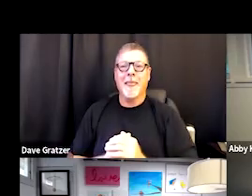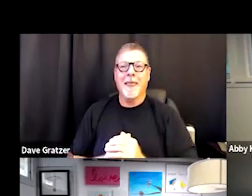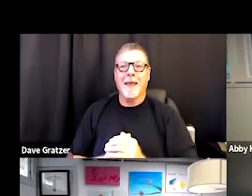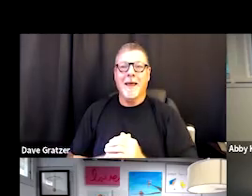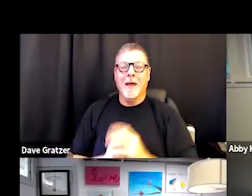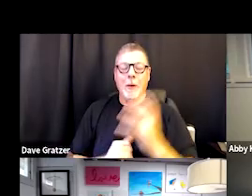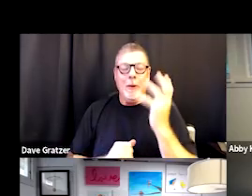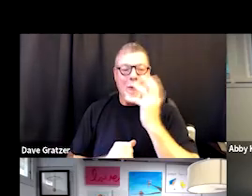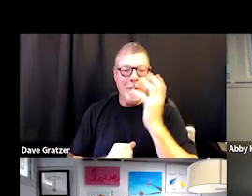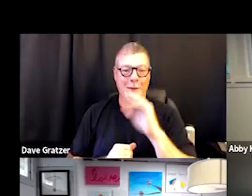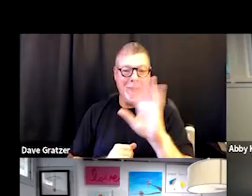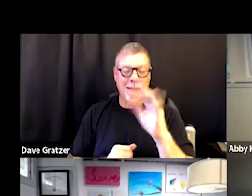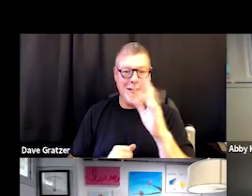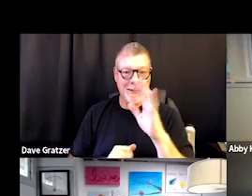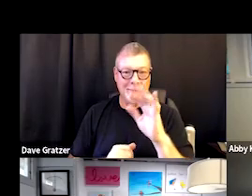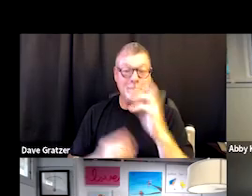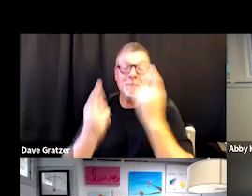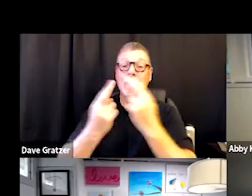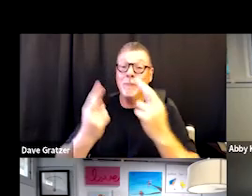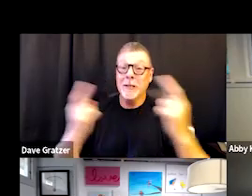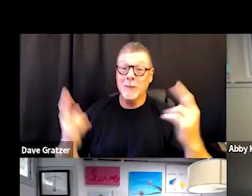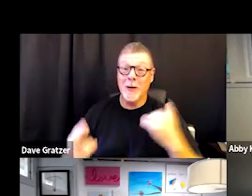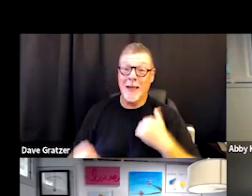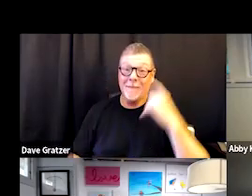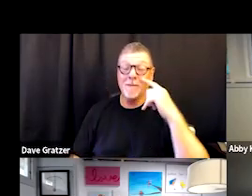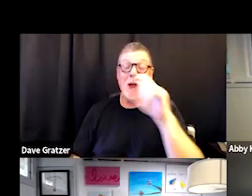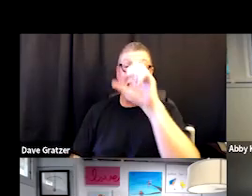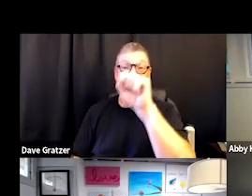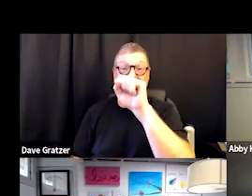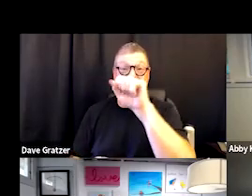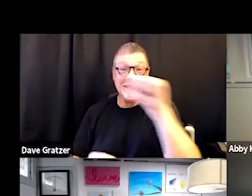Gosh, I think the resources we have on SSA's online services,